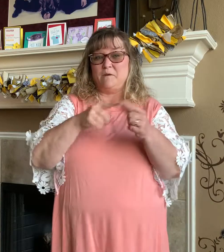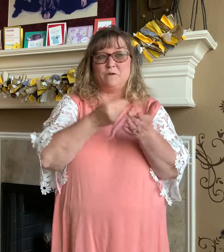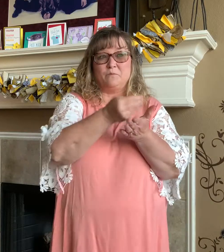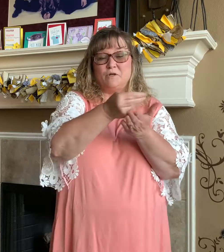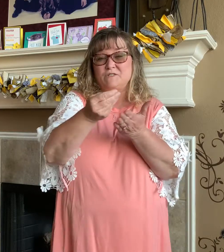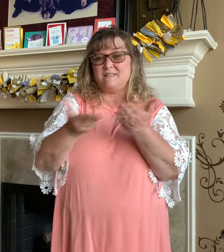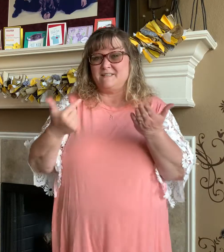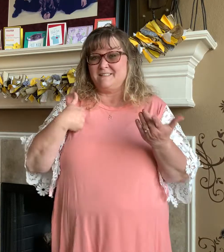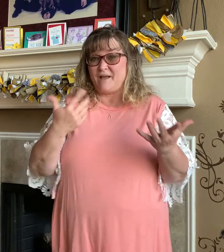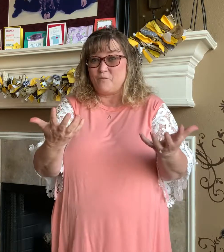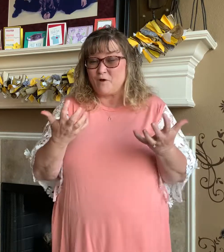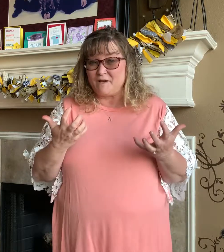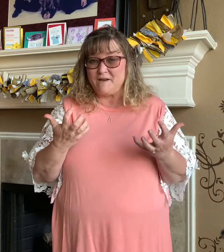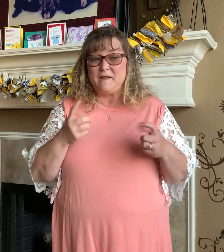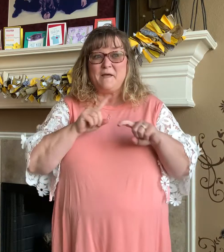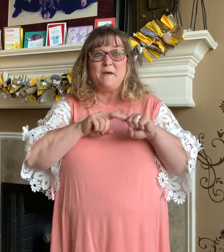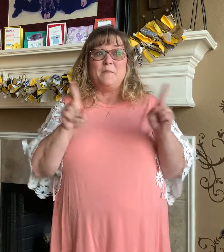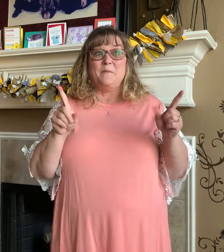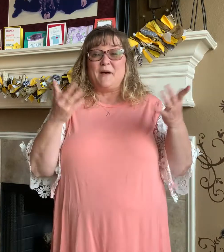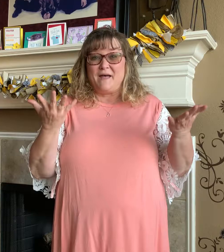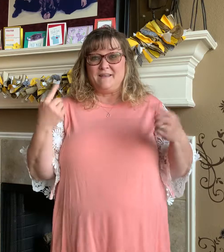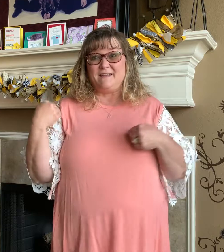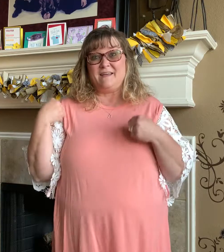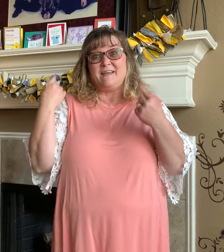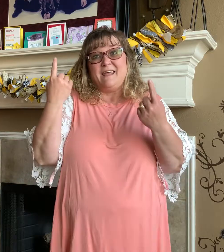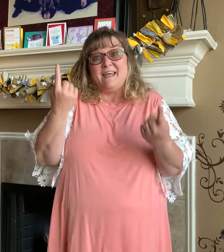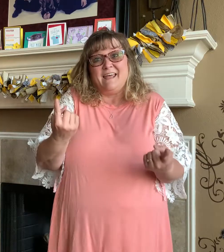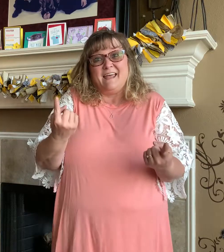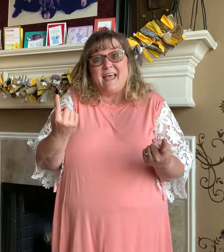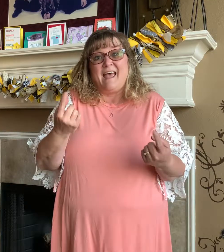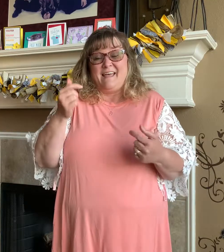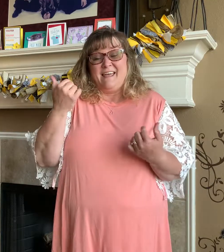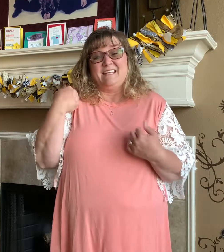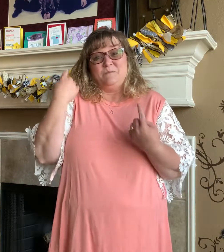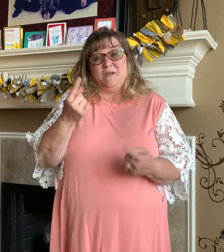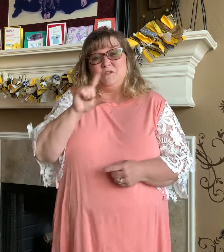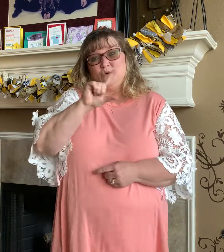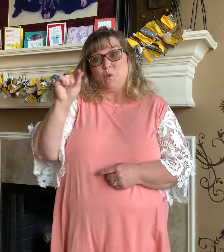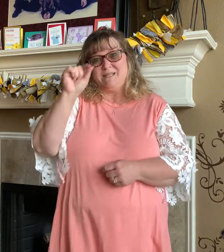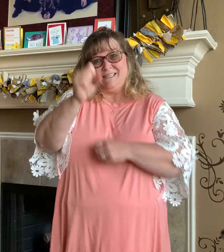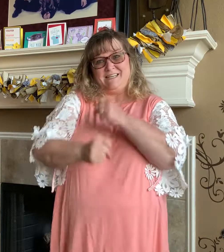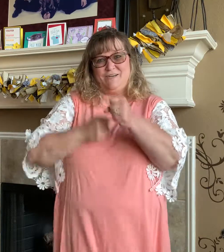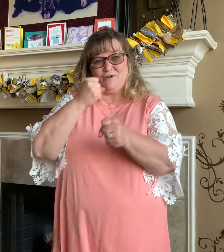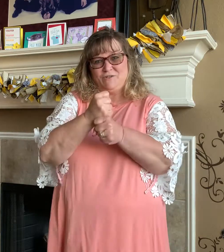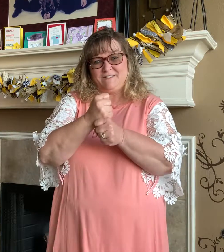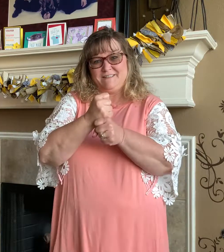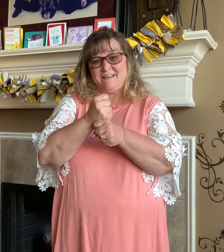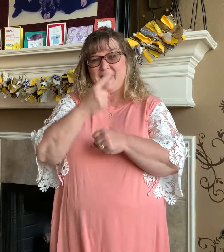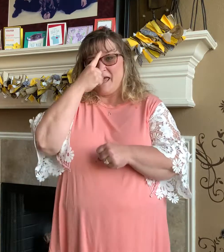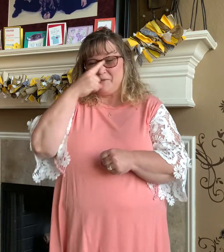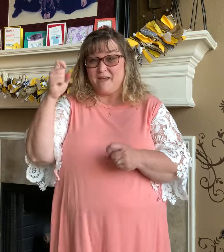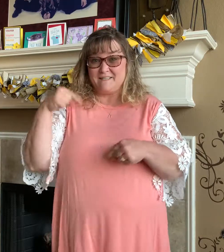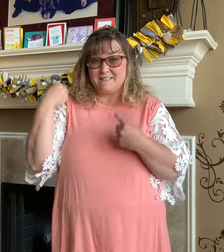be able to purchase things that I wanted but it's been 20 years and because it's